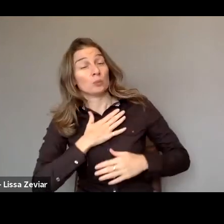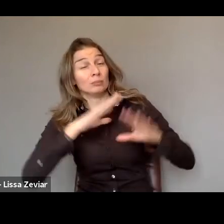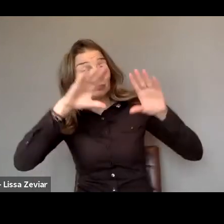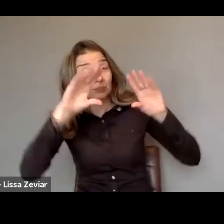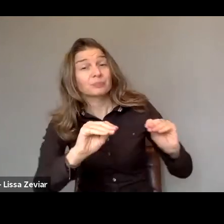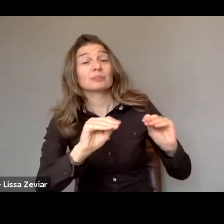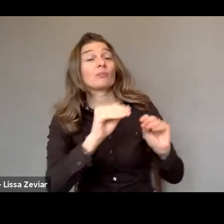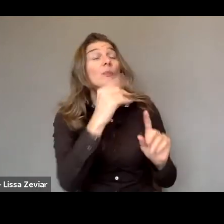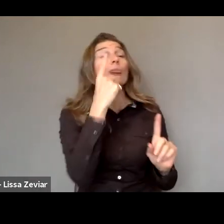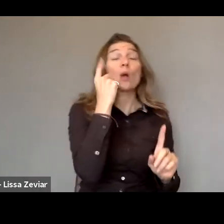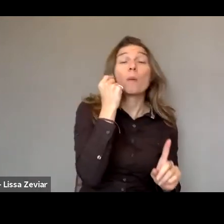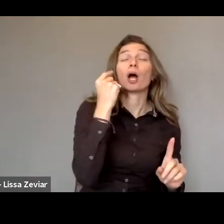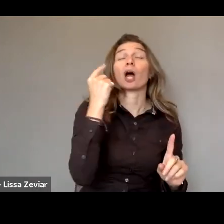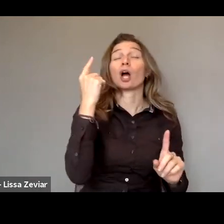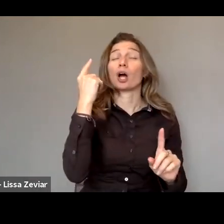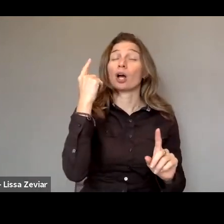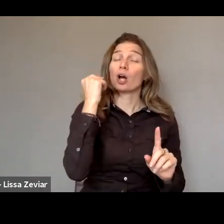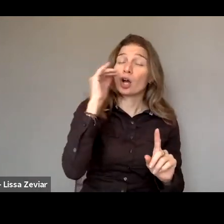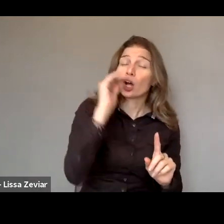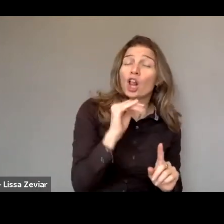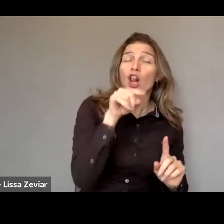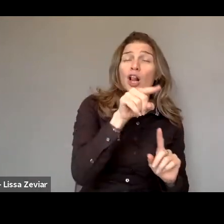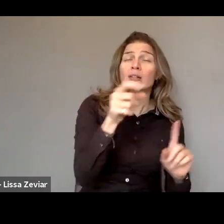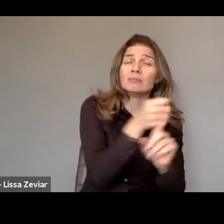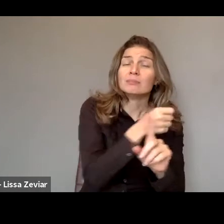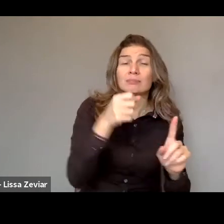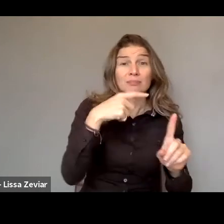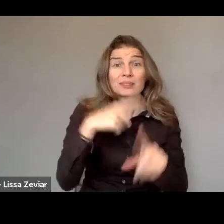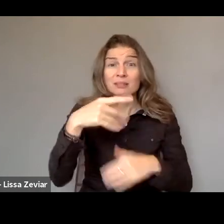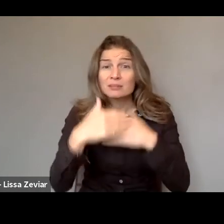I'd like to take as a starting point the Gender Equality Strategy.